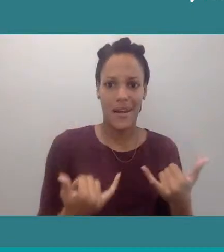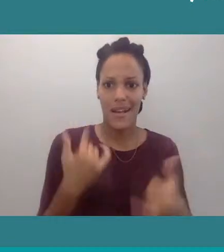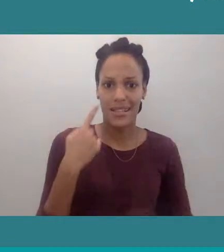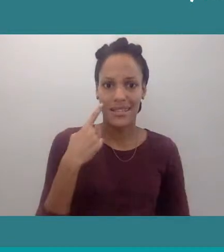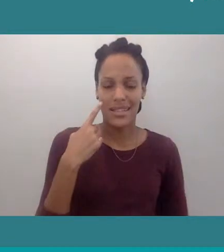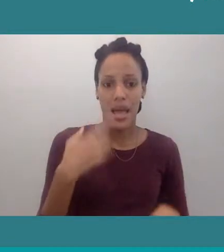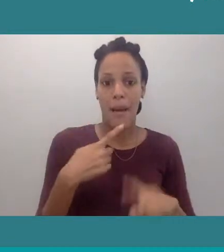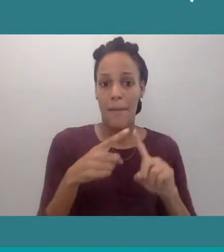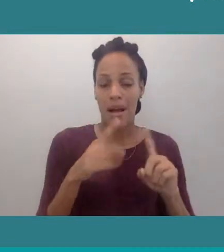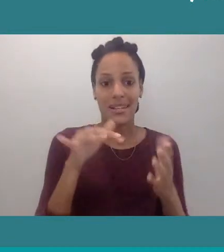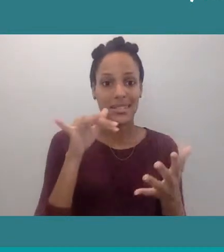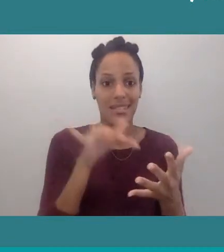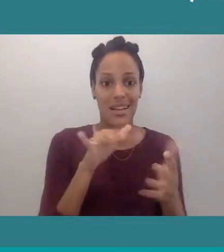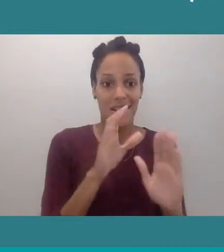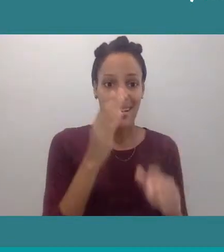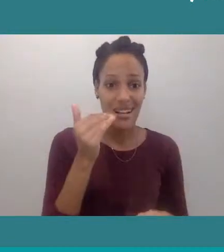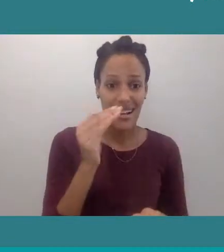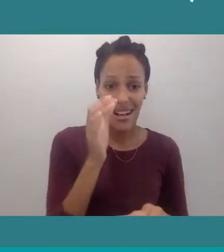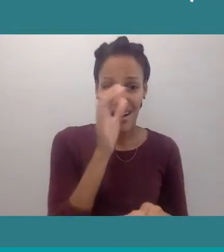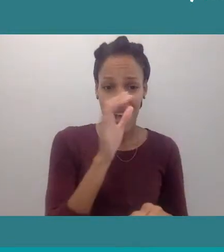comics was not actually a cool thing to do.